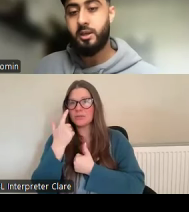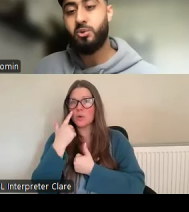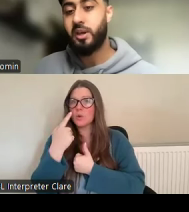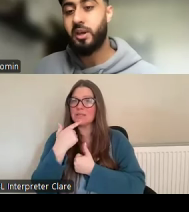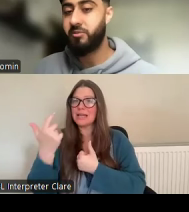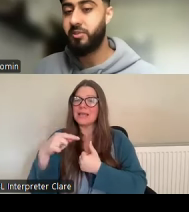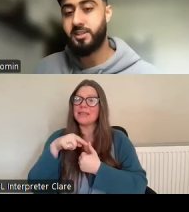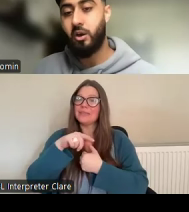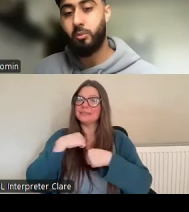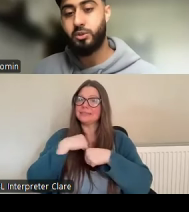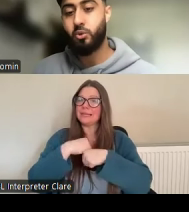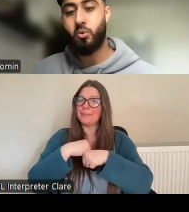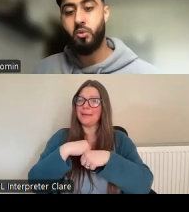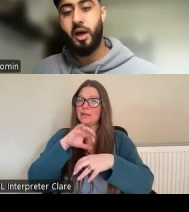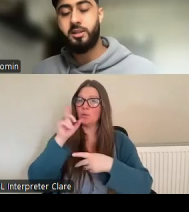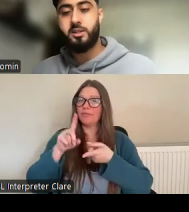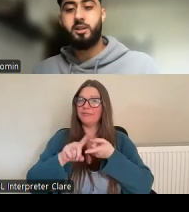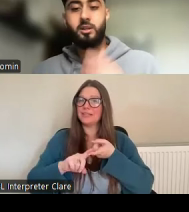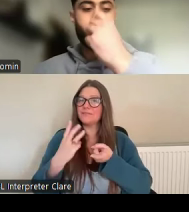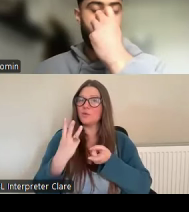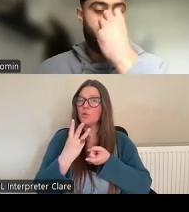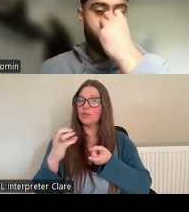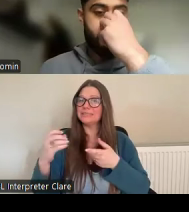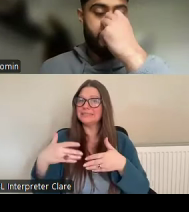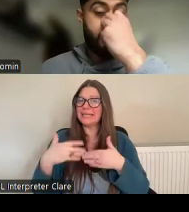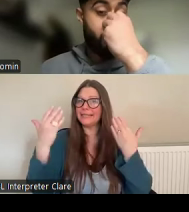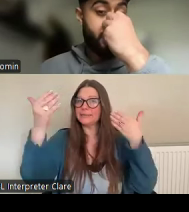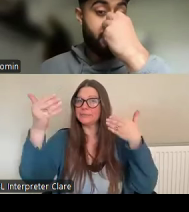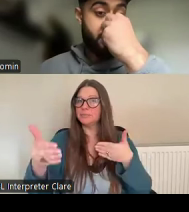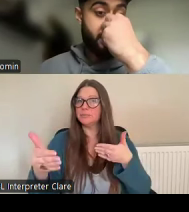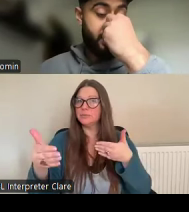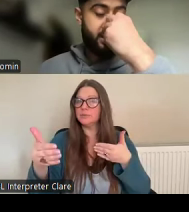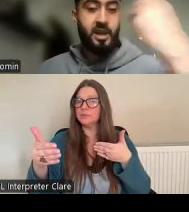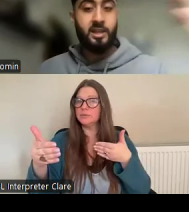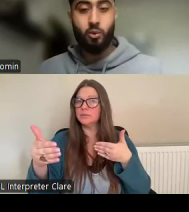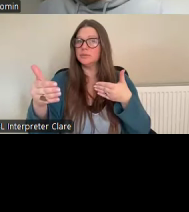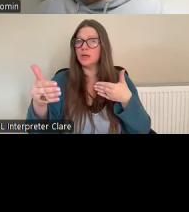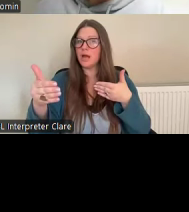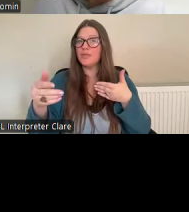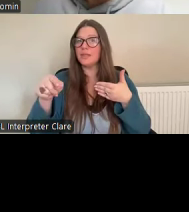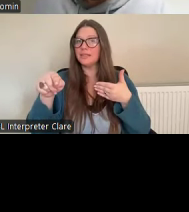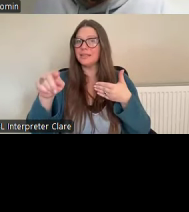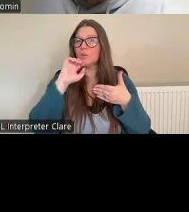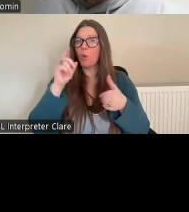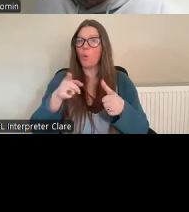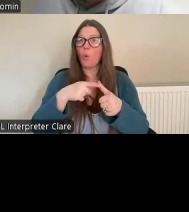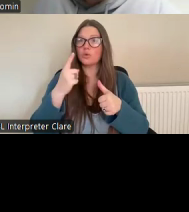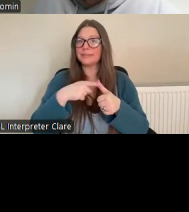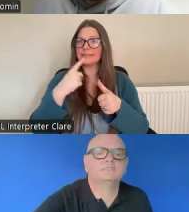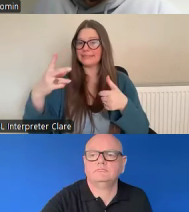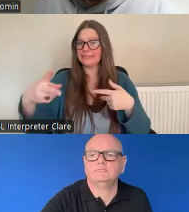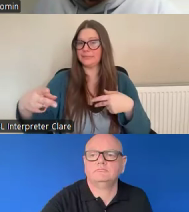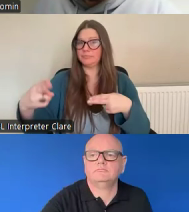you can have that set up so that it runs after 30 days and ends automatically and you don't have to go in and pause it yourself.